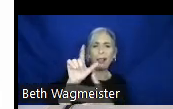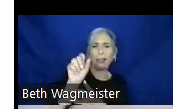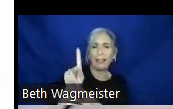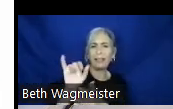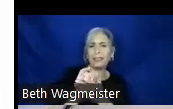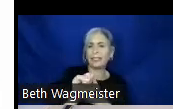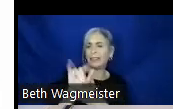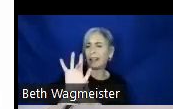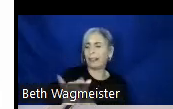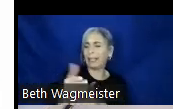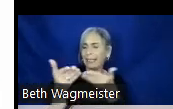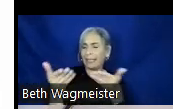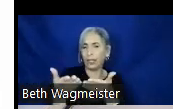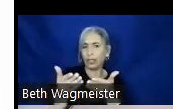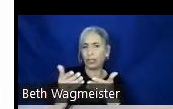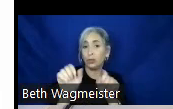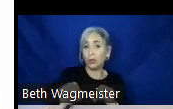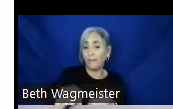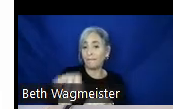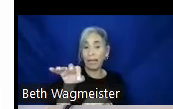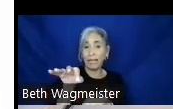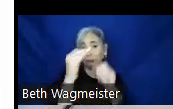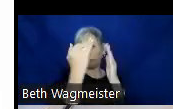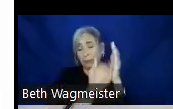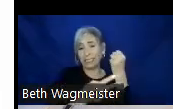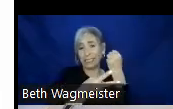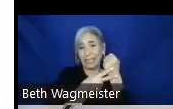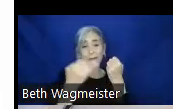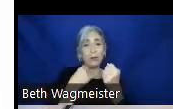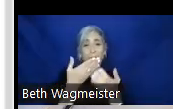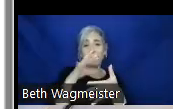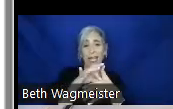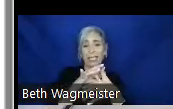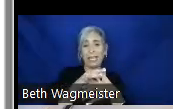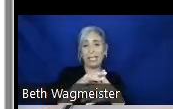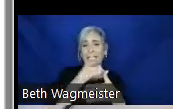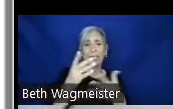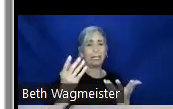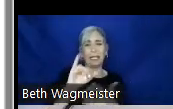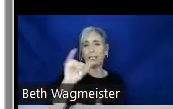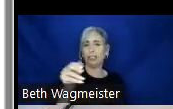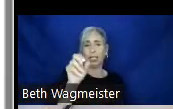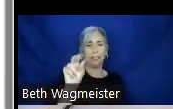These are all things you can find if you have the content available as like JSON in your JavaScript.